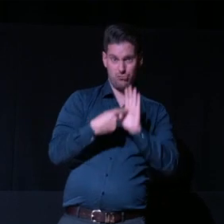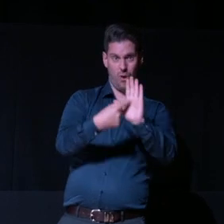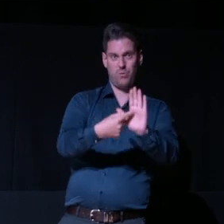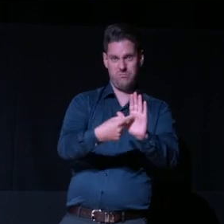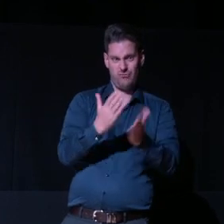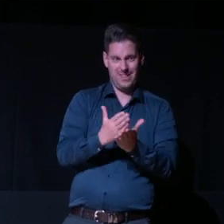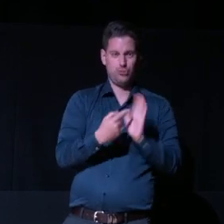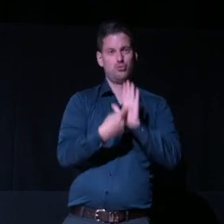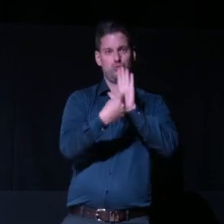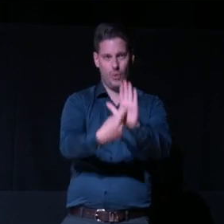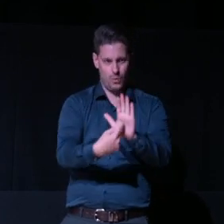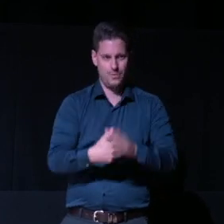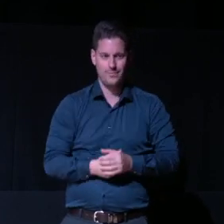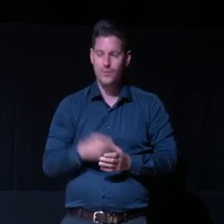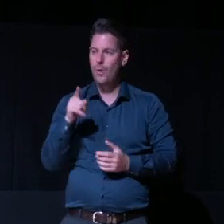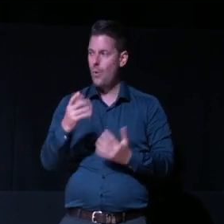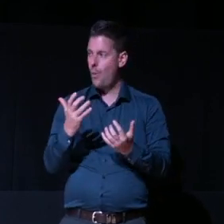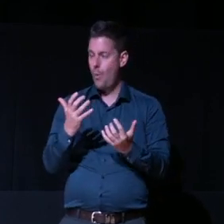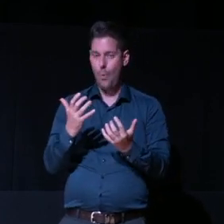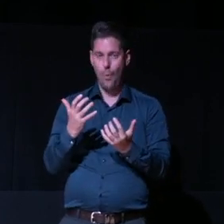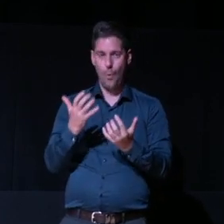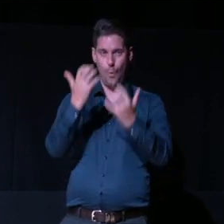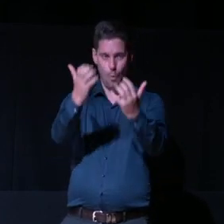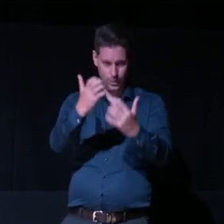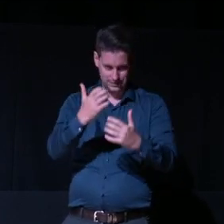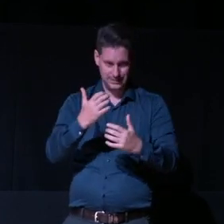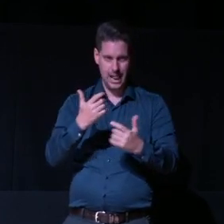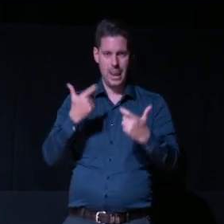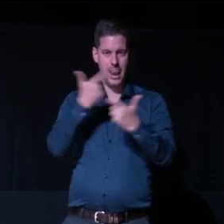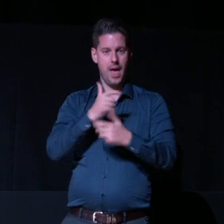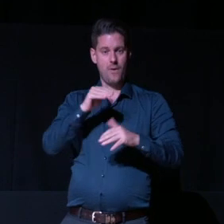that's laughing at your creation of the fictional Dave comedian